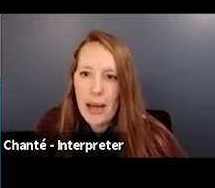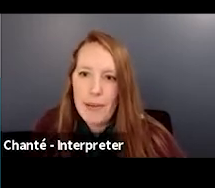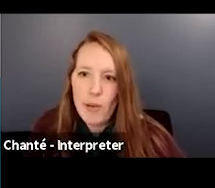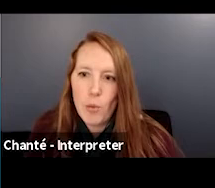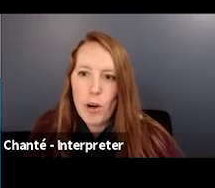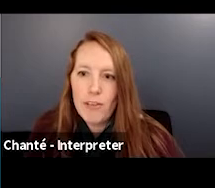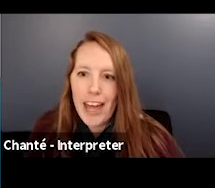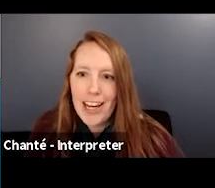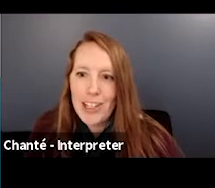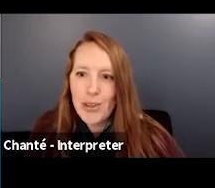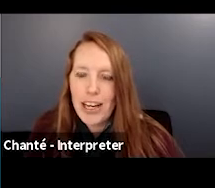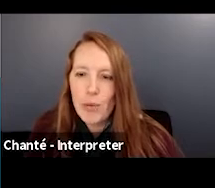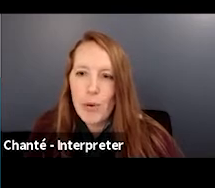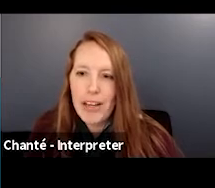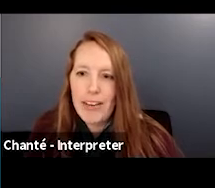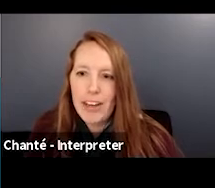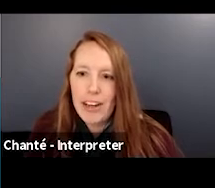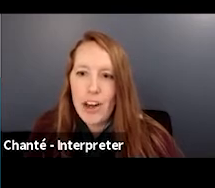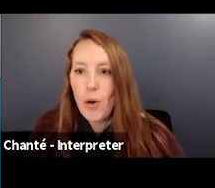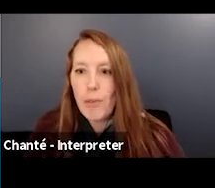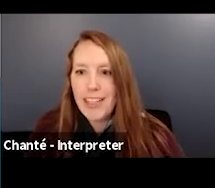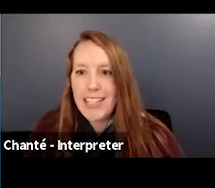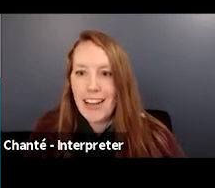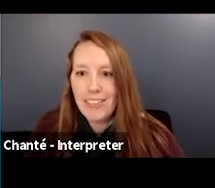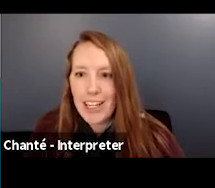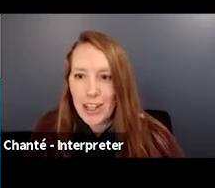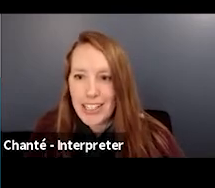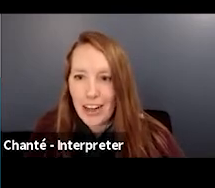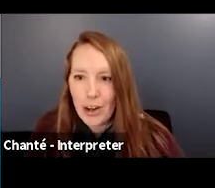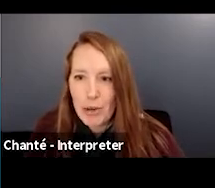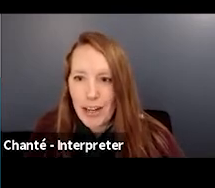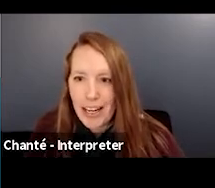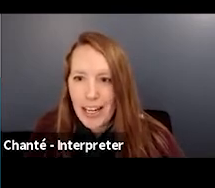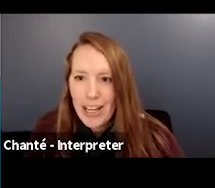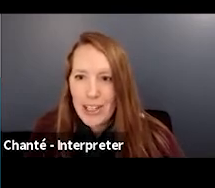If it weren't for that history, we wouldn't even know about these deaf leaders in our community.